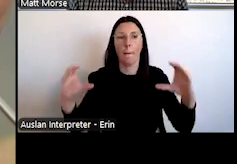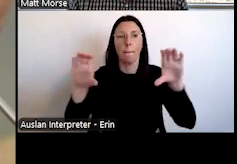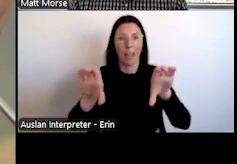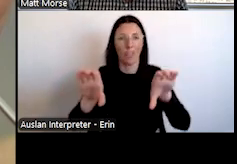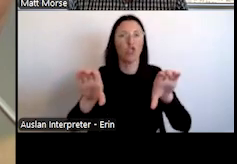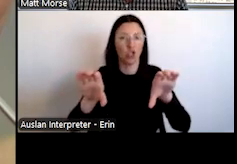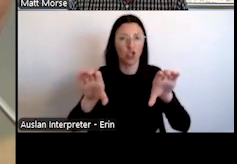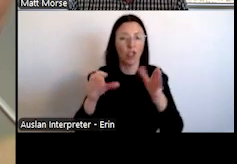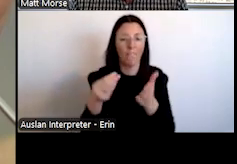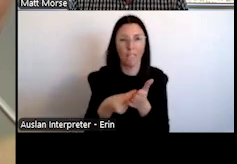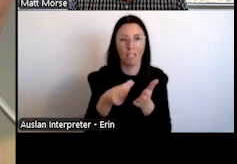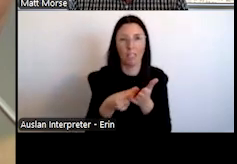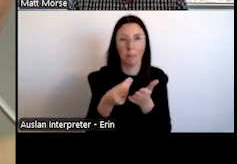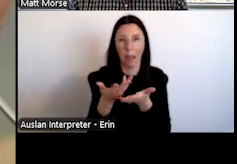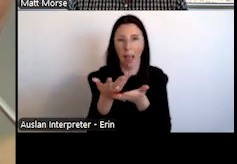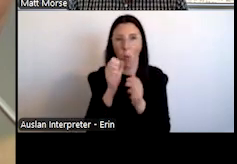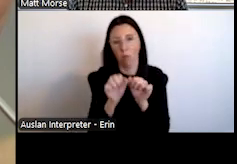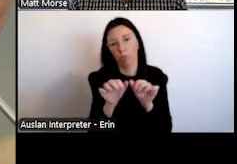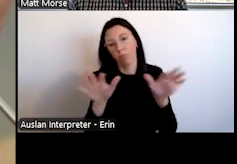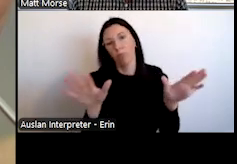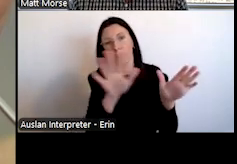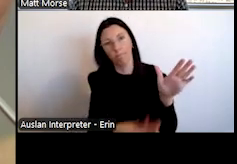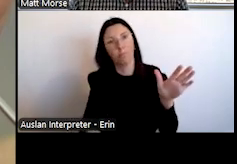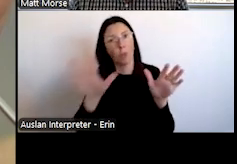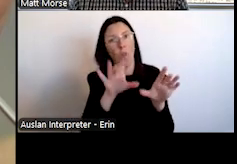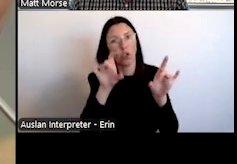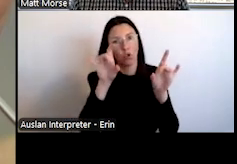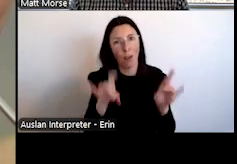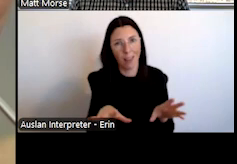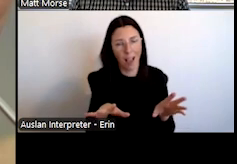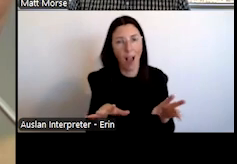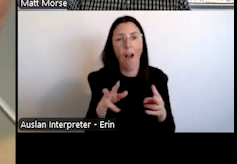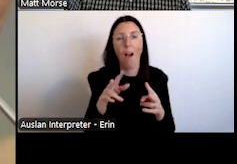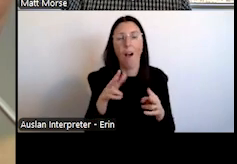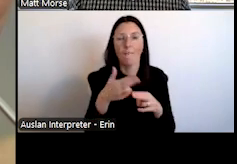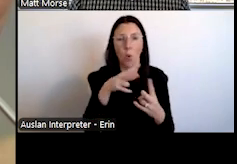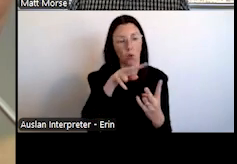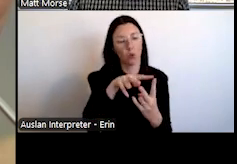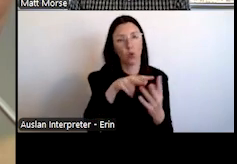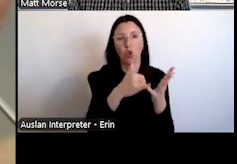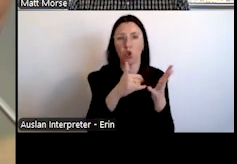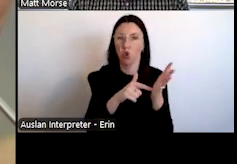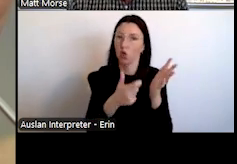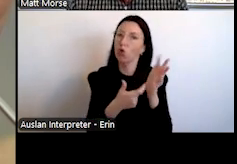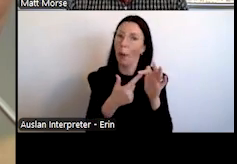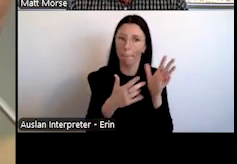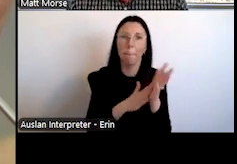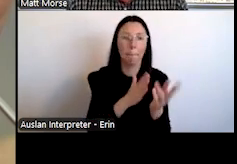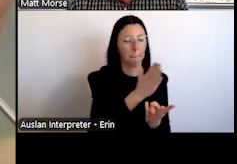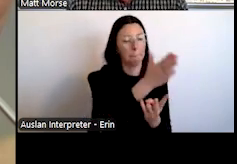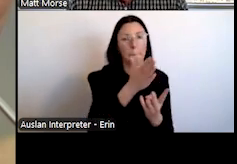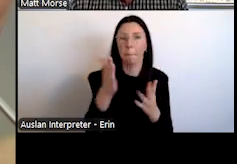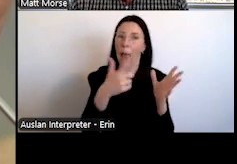across the two streams, for this year. If you are successful applying for the program